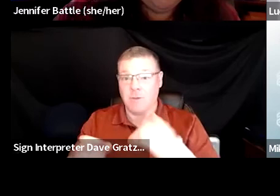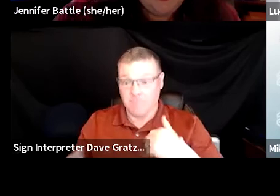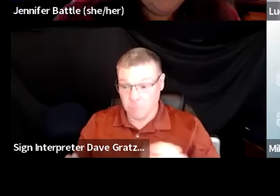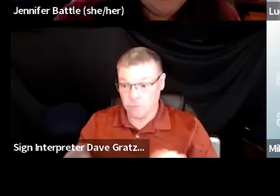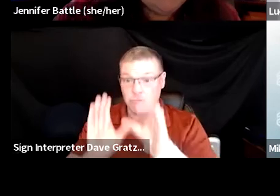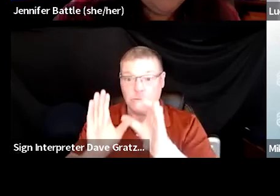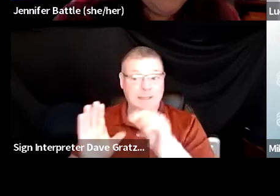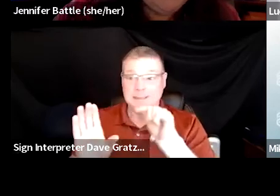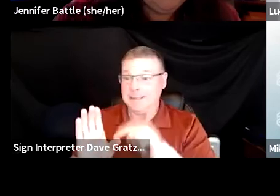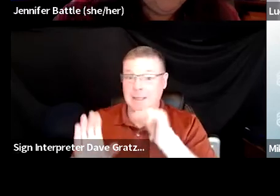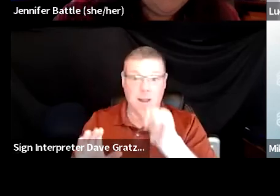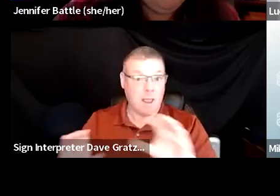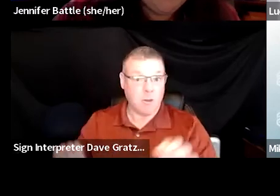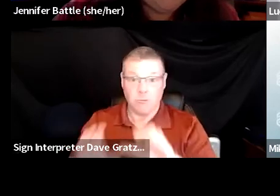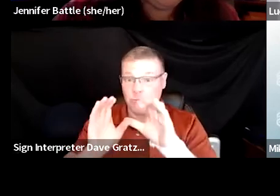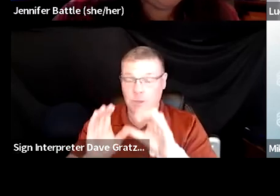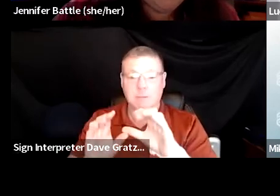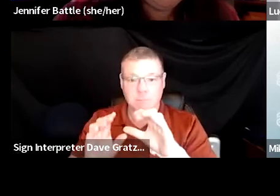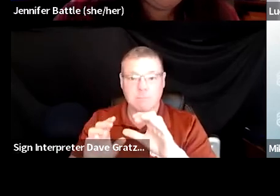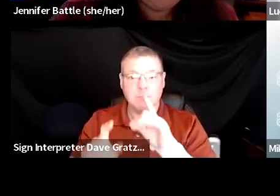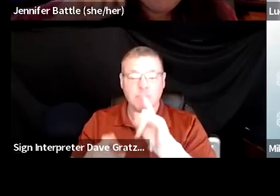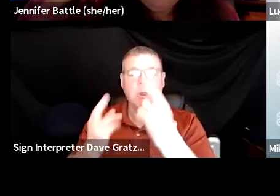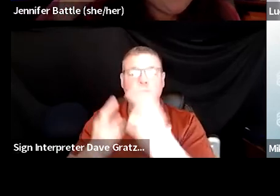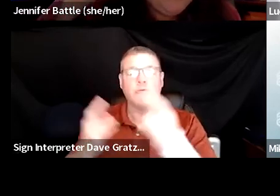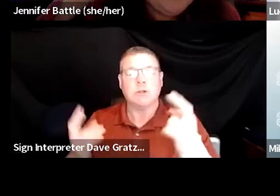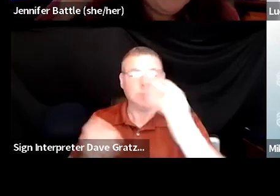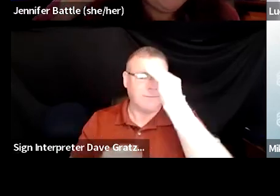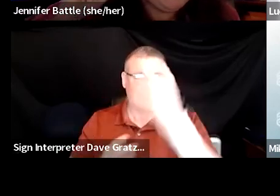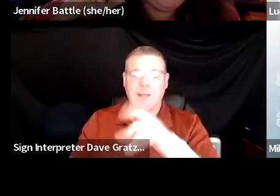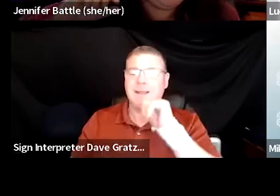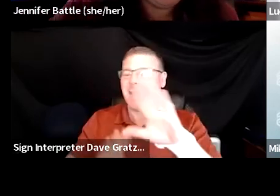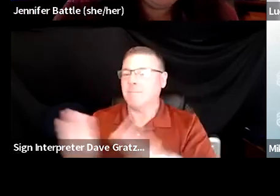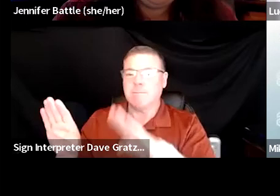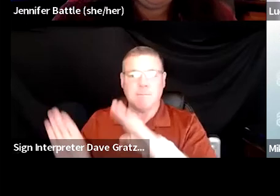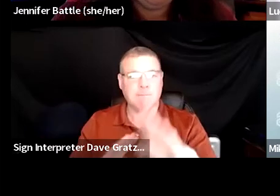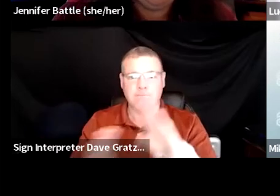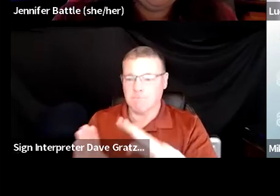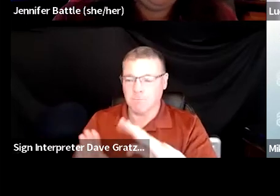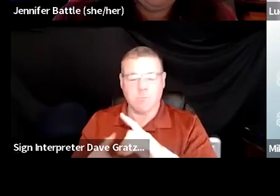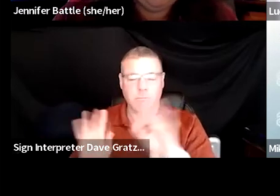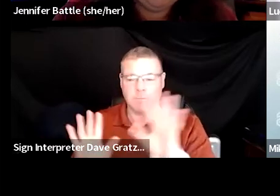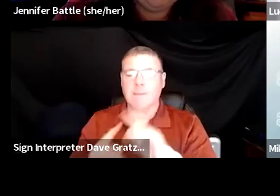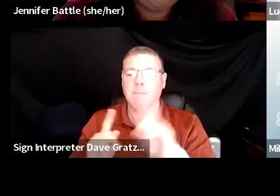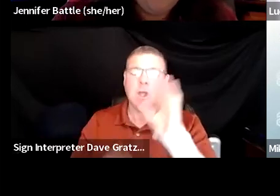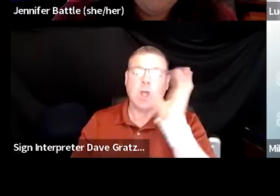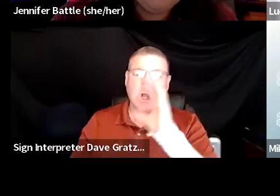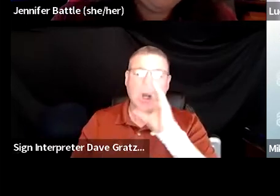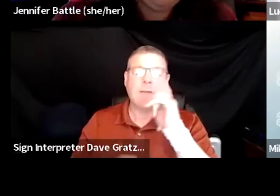that are not crisis oriented, but are really resource rich, not behavioral health resource rich. But like they're looking for just general housing,